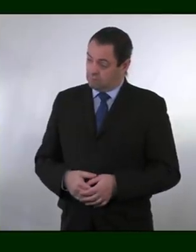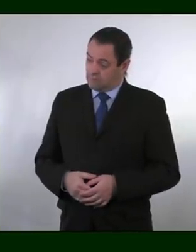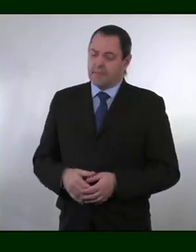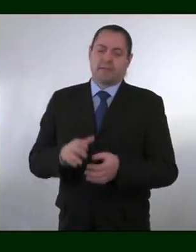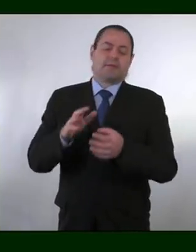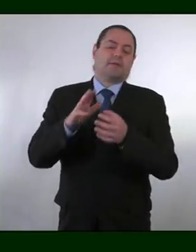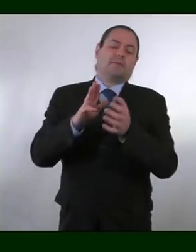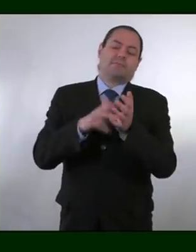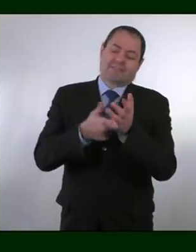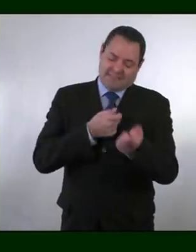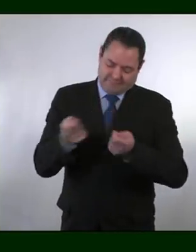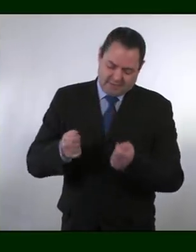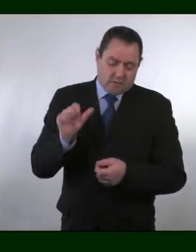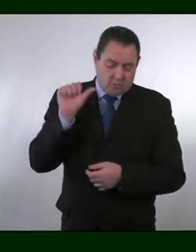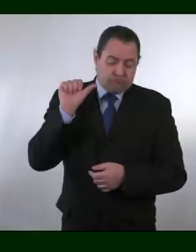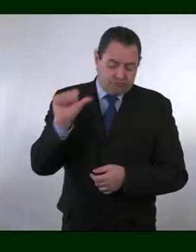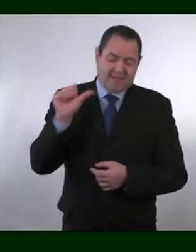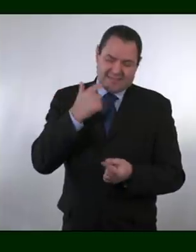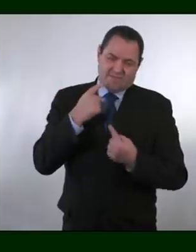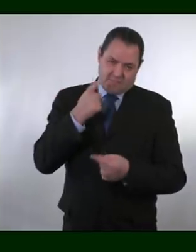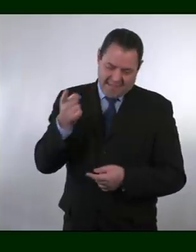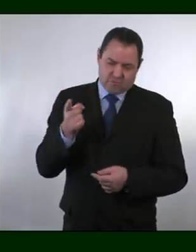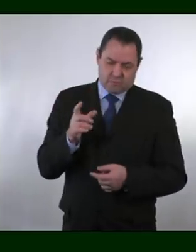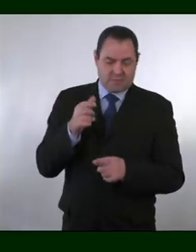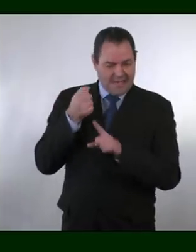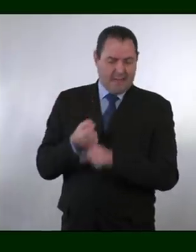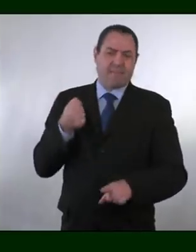The hon. Lady is right in what she says about the impact of child poverty,